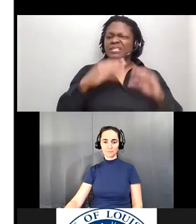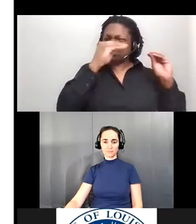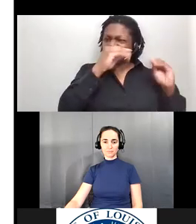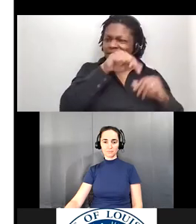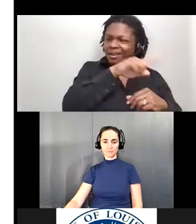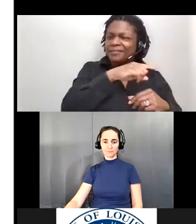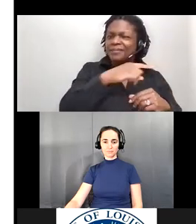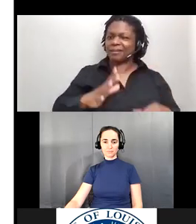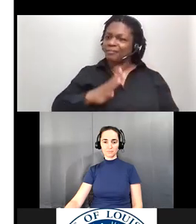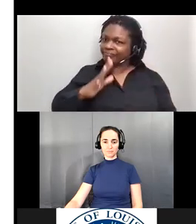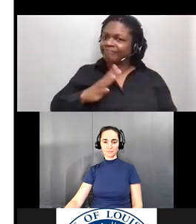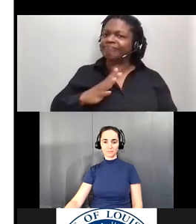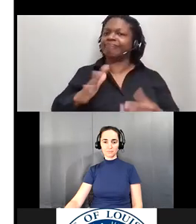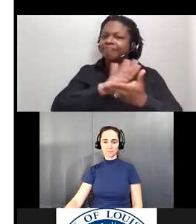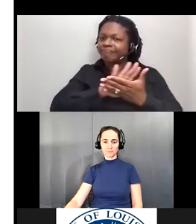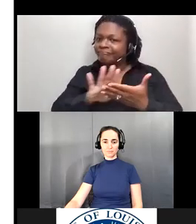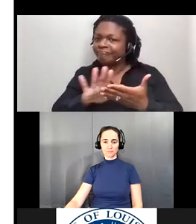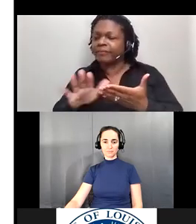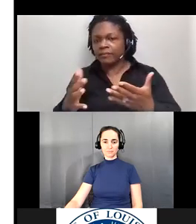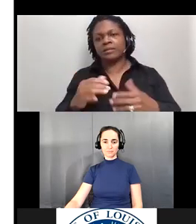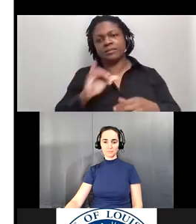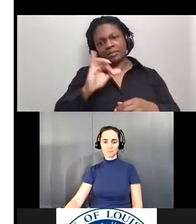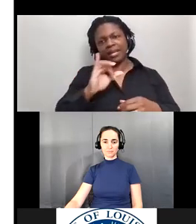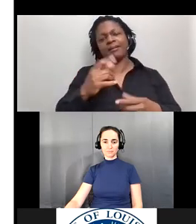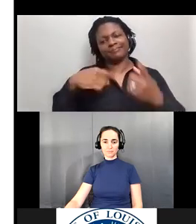16:09:22 everybody to know that that's kind of, that's what we teach in our training class